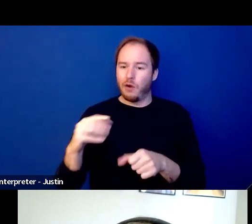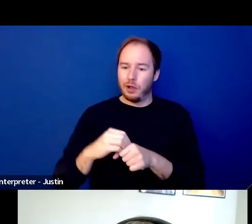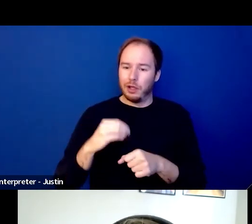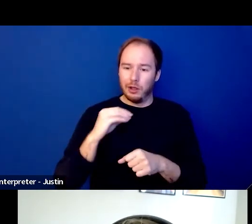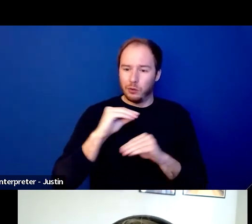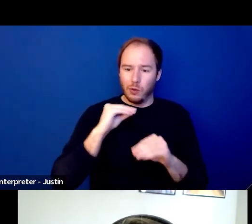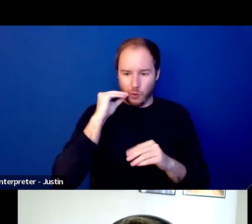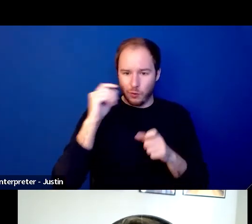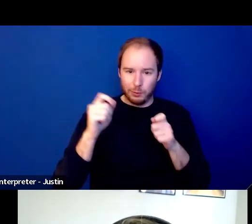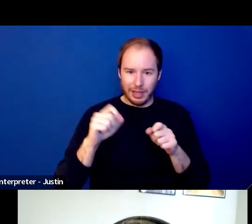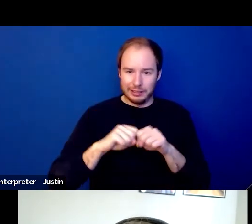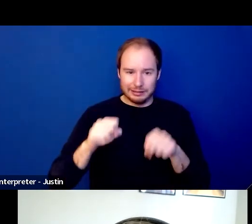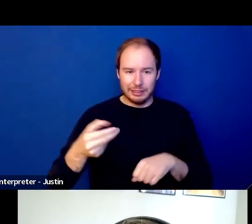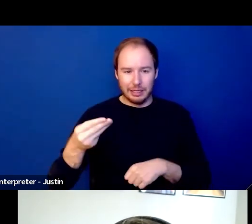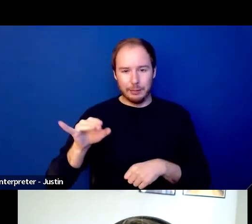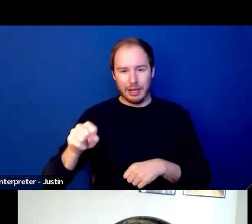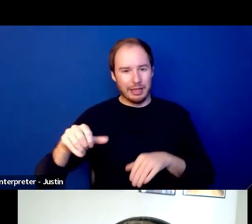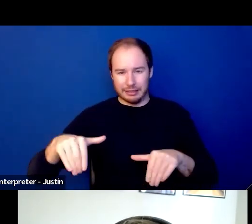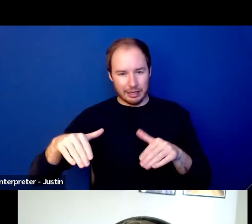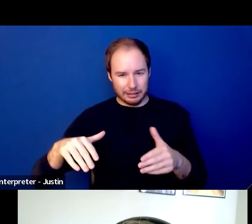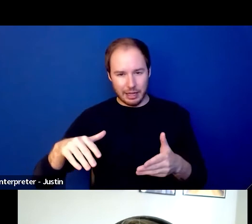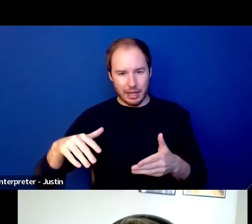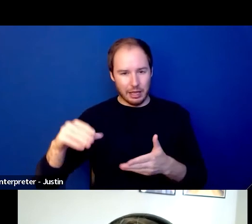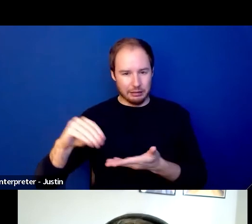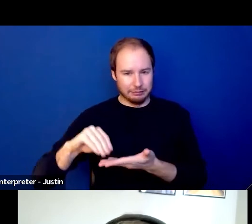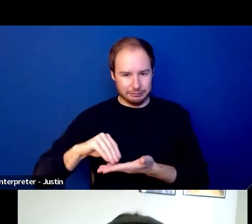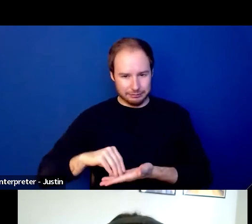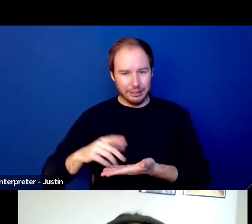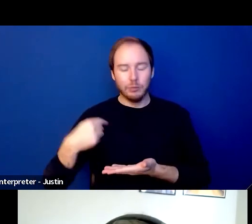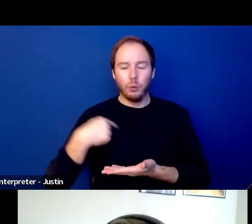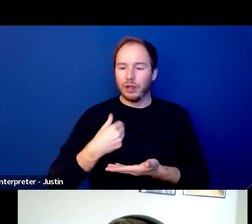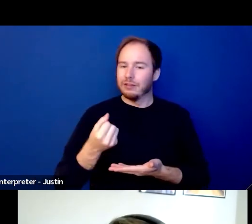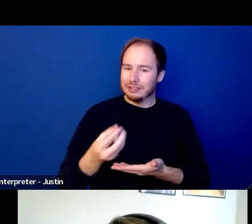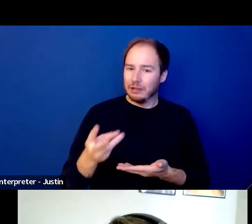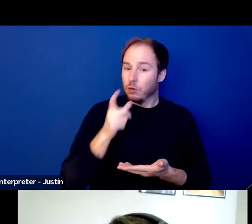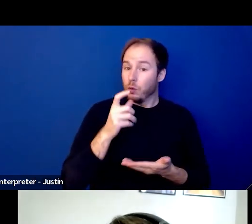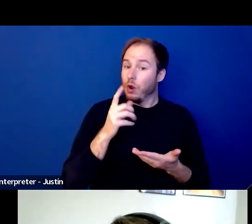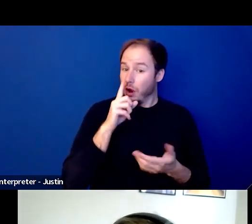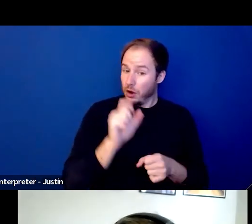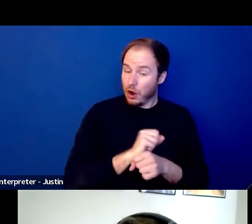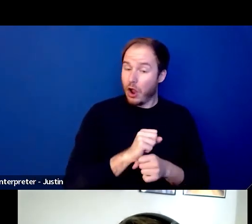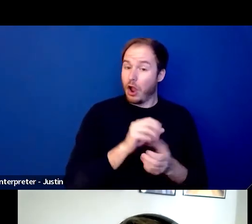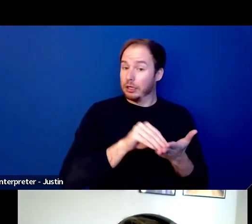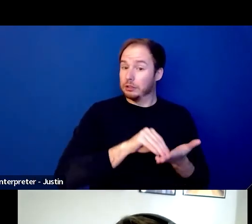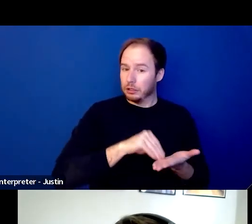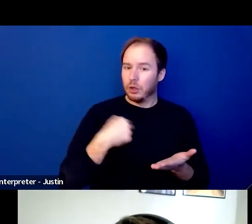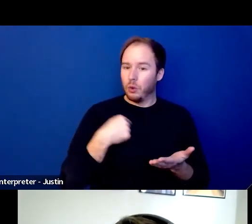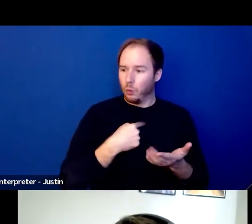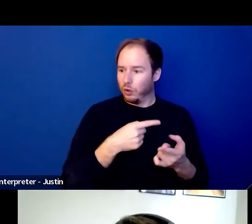and Information System or HMIS, our data system, but we have several that are, and we're treating it just like we treat any other program.